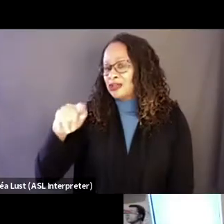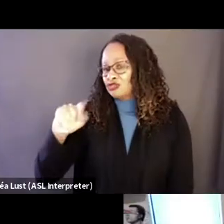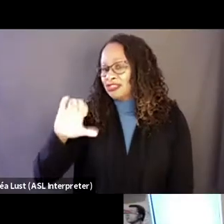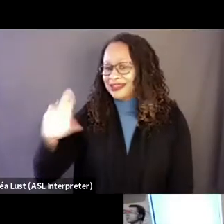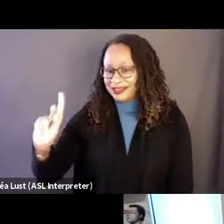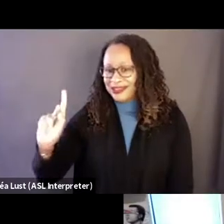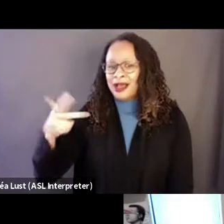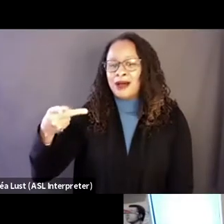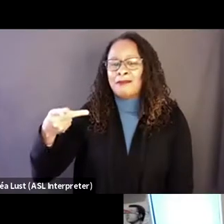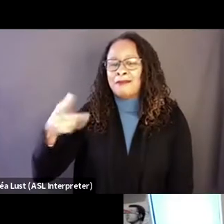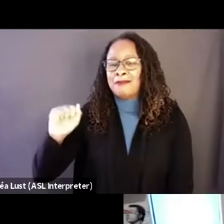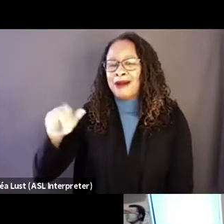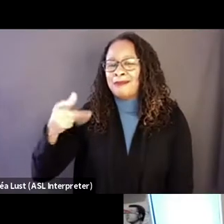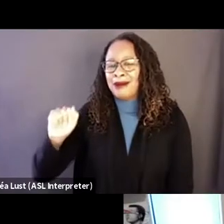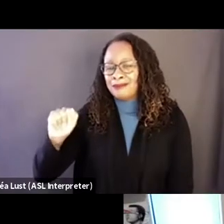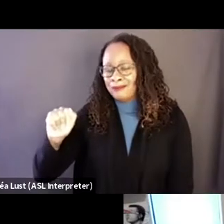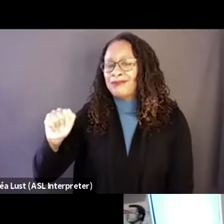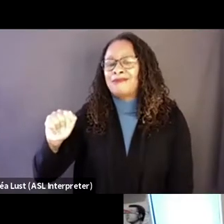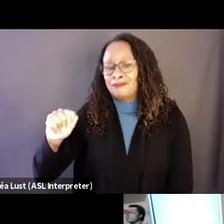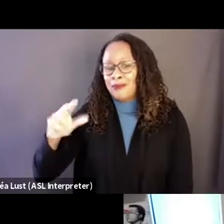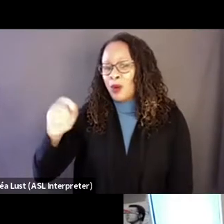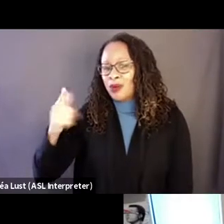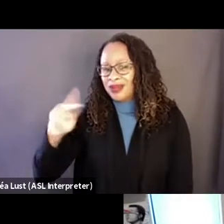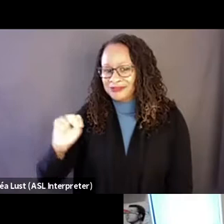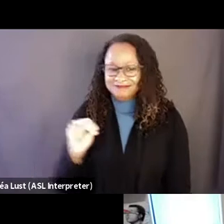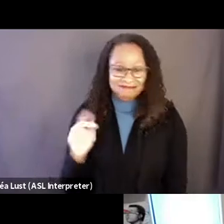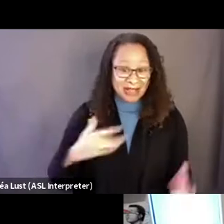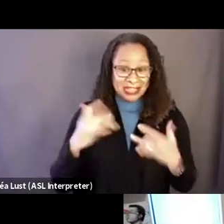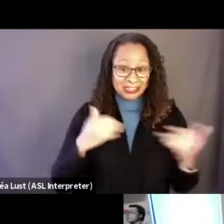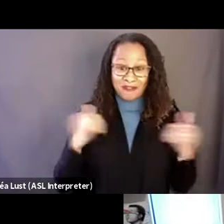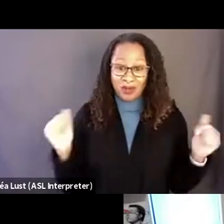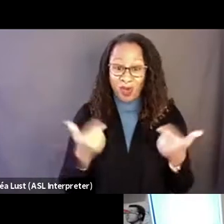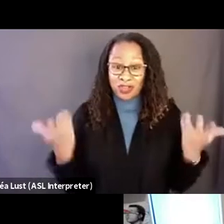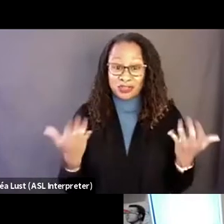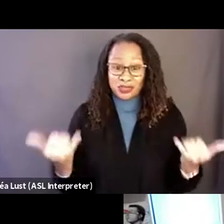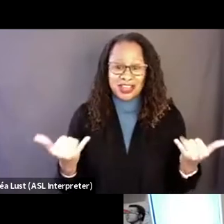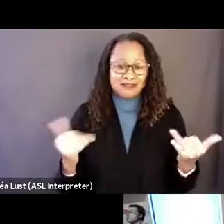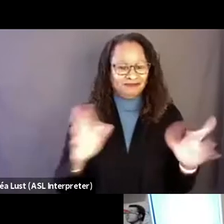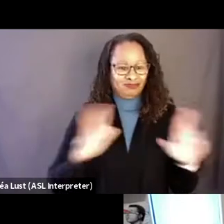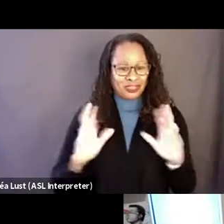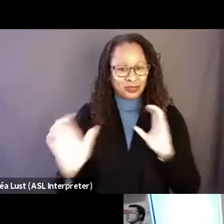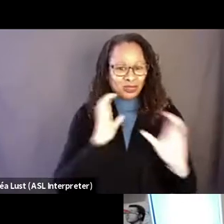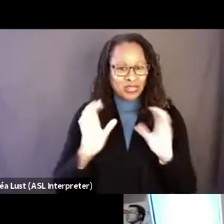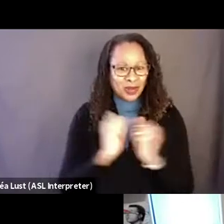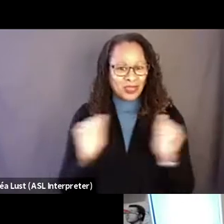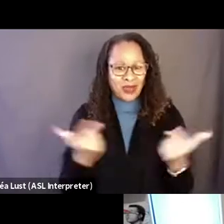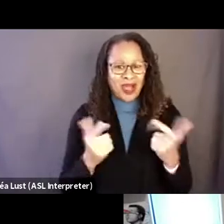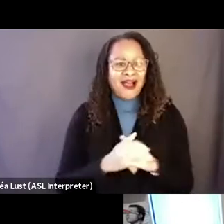So, I'm really excited to have everyone here today and be able to chat with you all. And I was able to watch the film obviously.